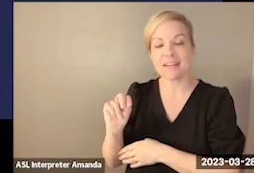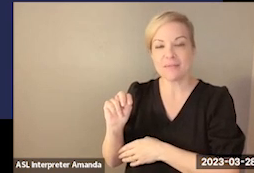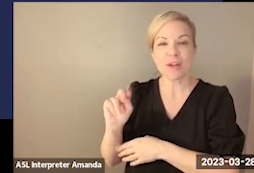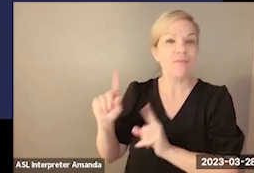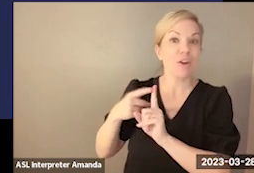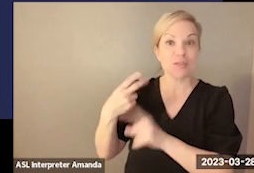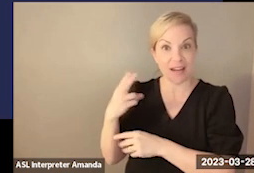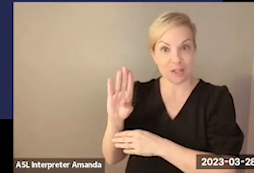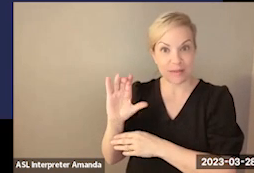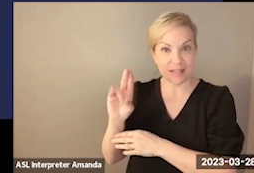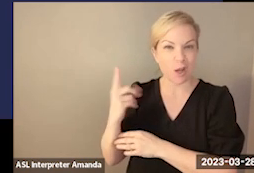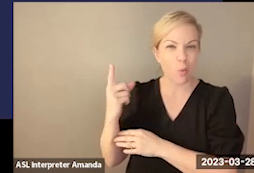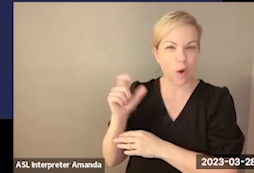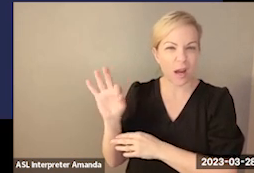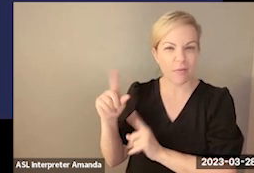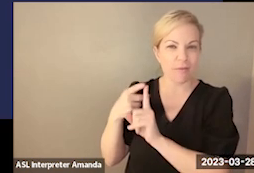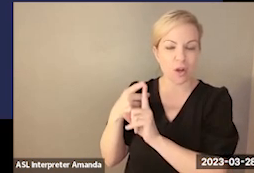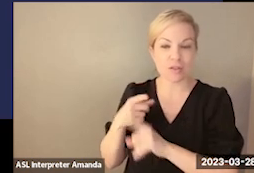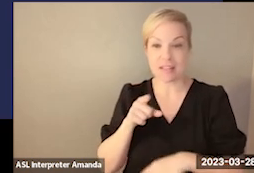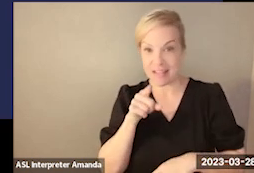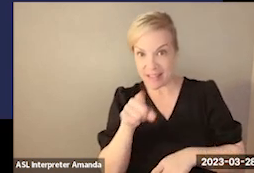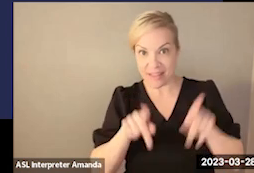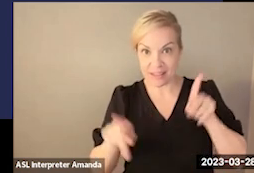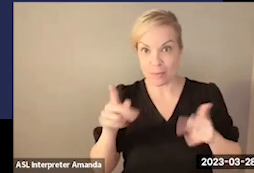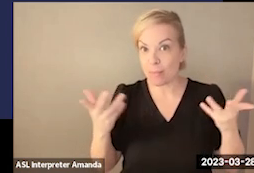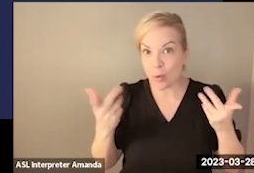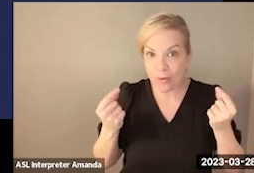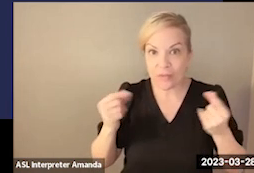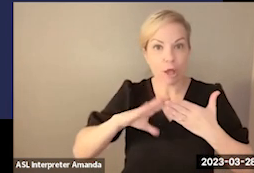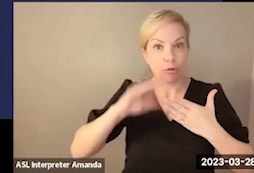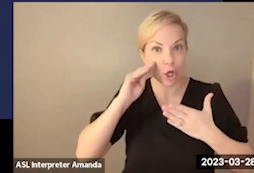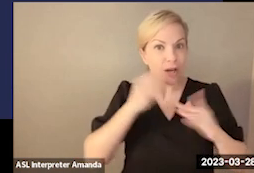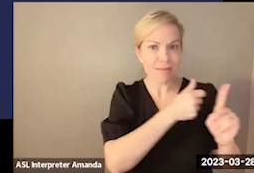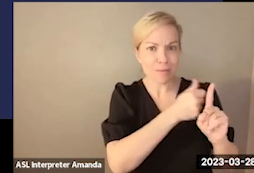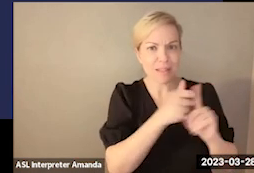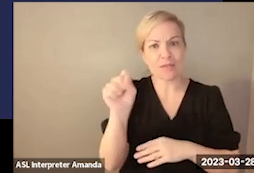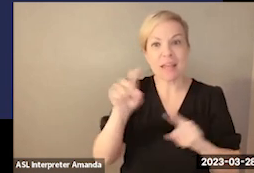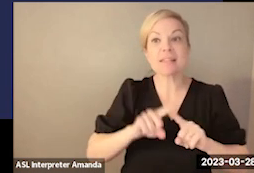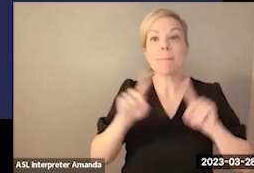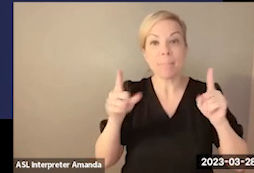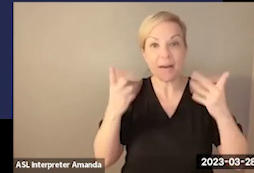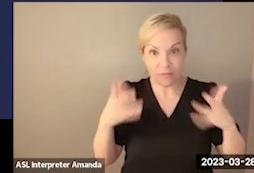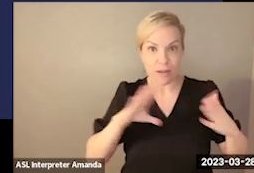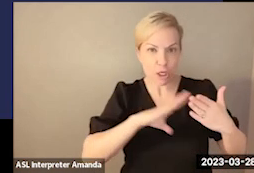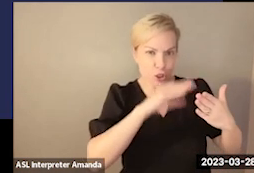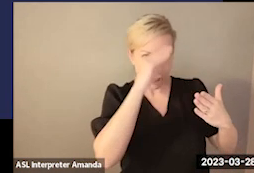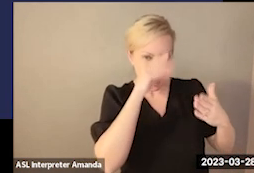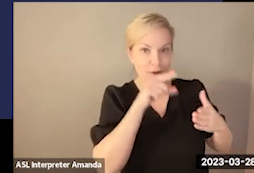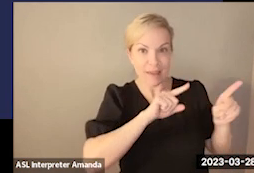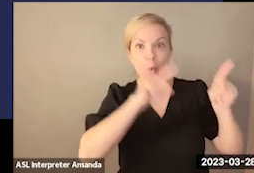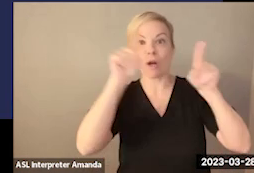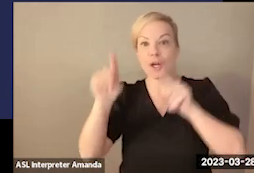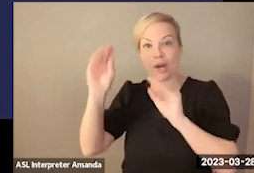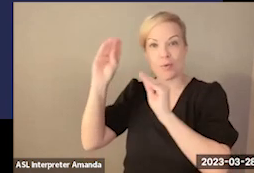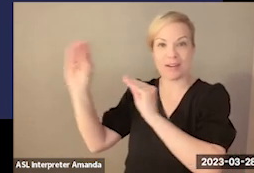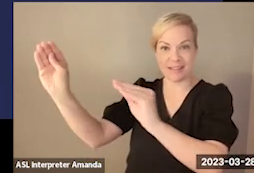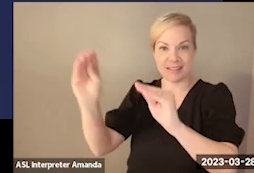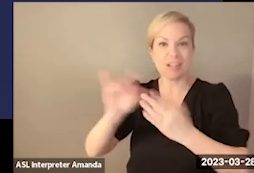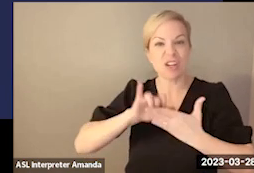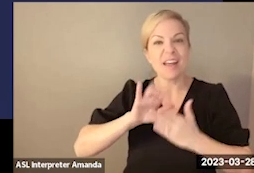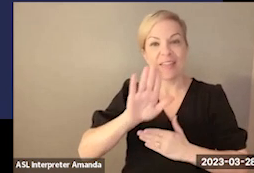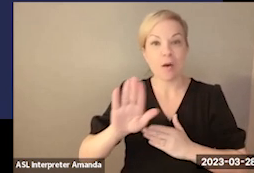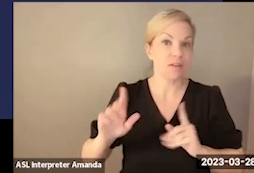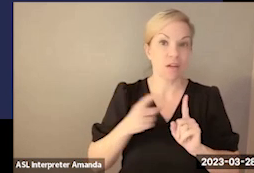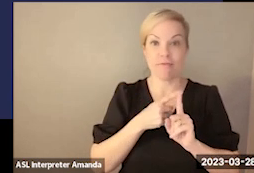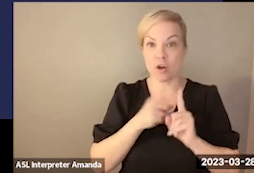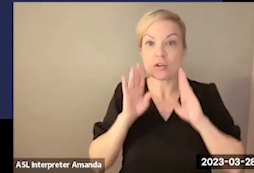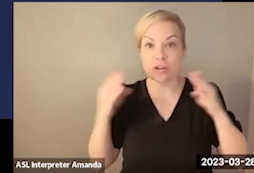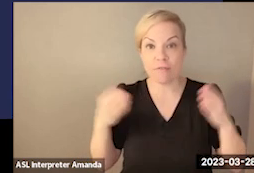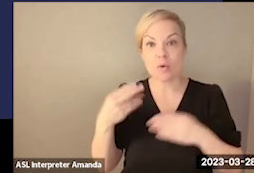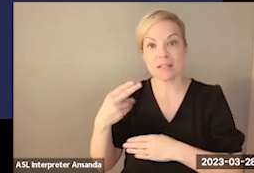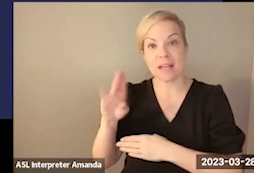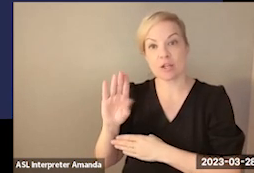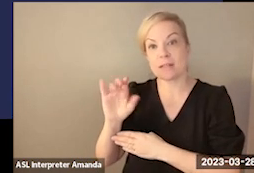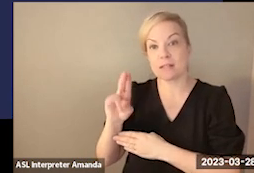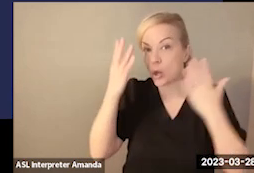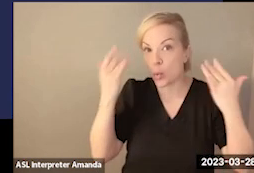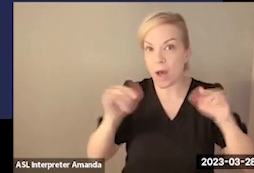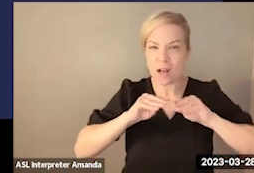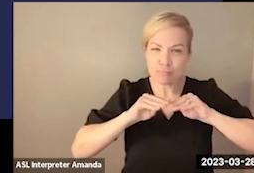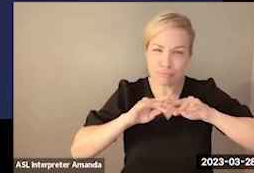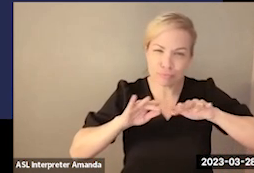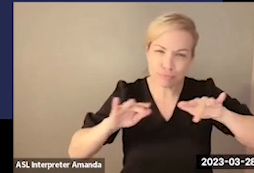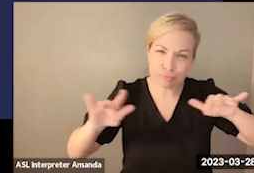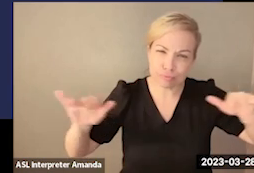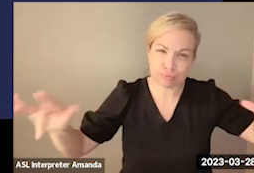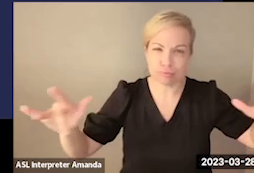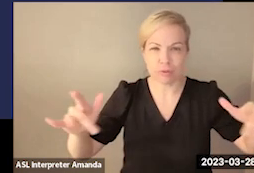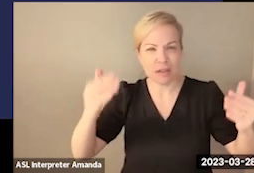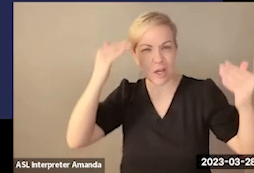Debbie Stine, Science & Technology Policy Academy: and what these people were doing is not only learning these things for themselves, but they would go out and become teachers. And that was the original focus of Hbc. Use, because that was a way of spreading knowledge throughout the community.